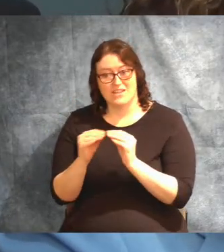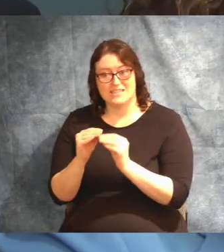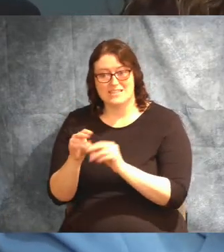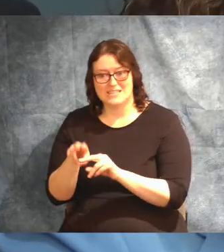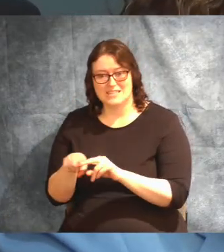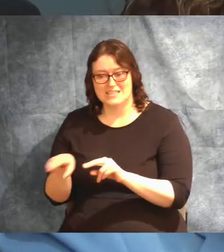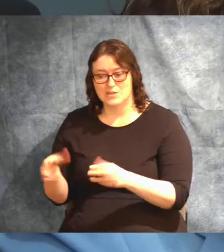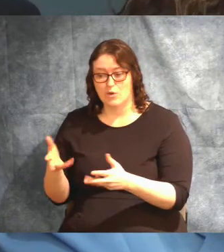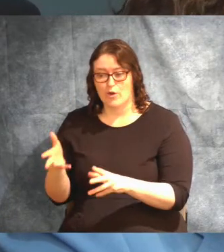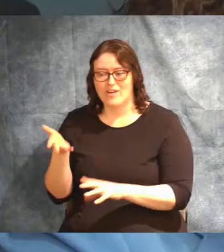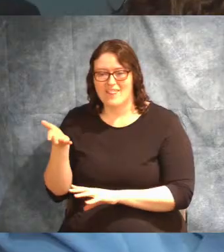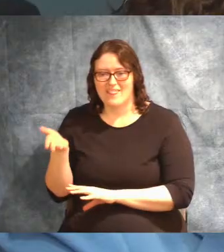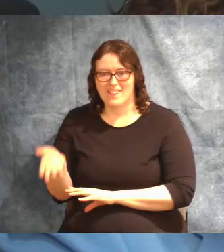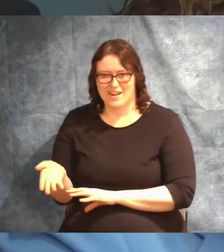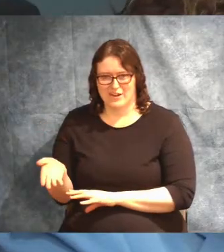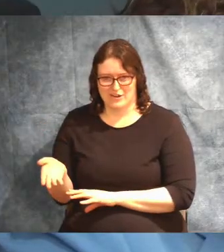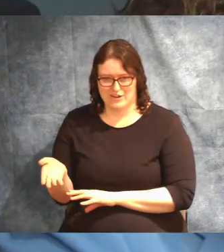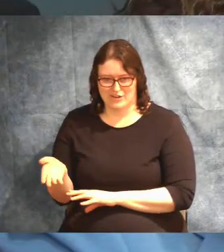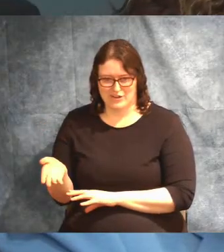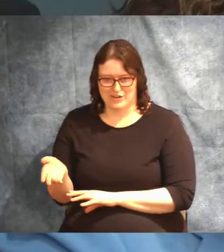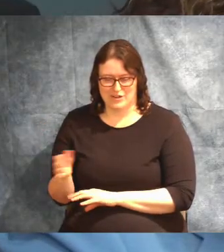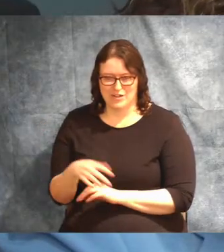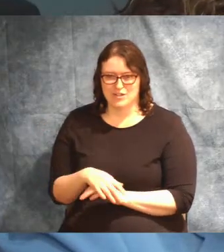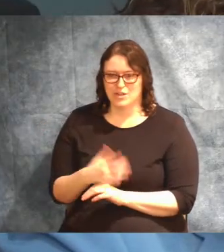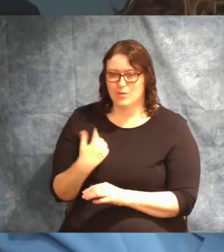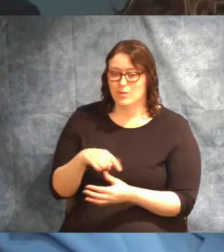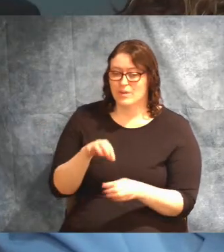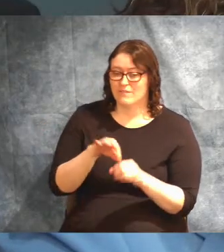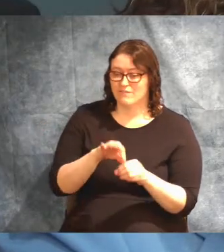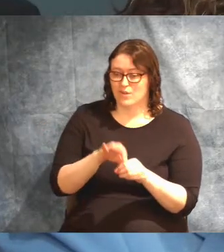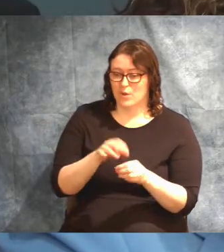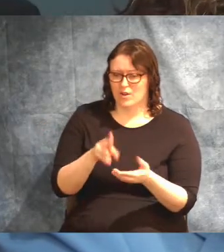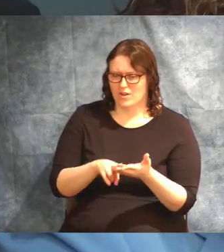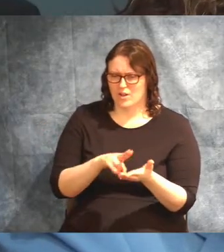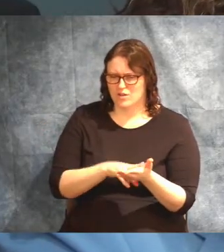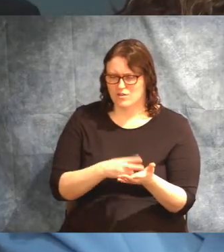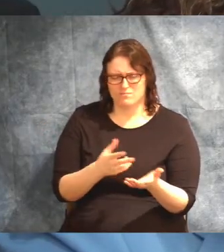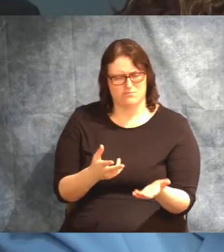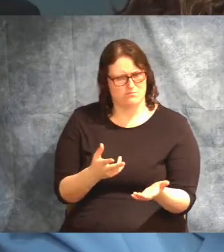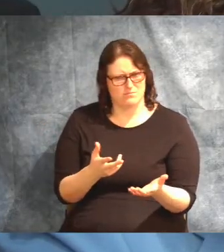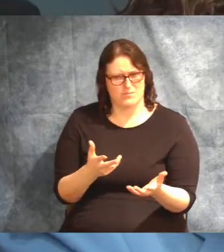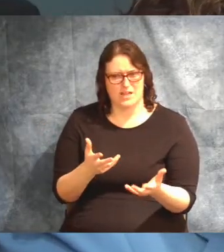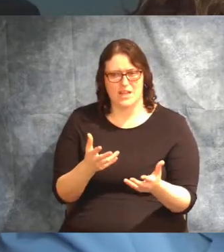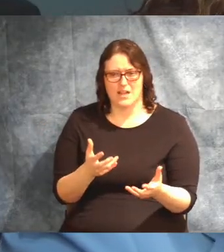put the seats in. And so when we vote on these contracts, I want to peel the onion back.